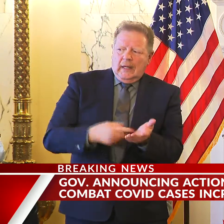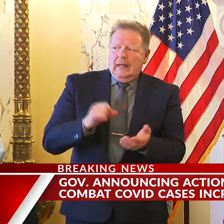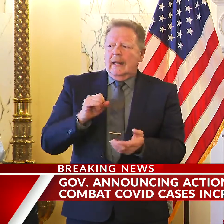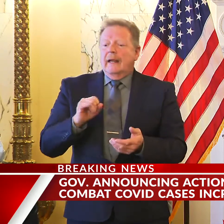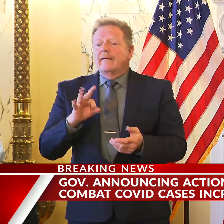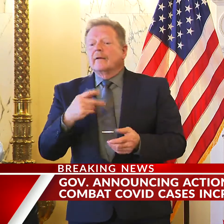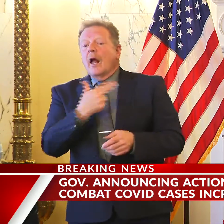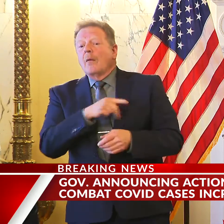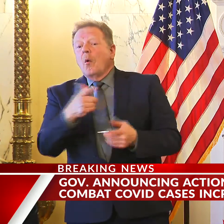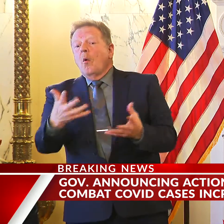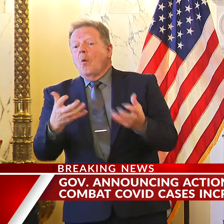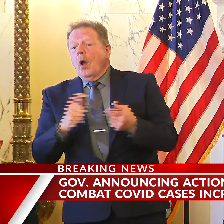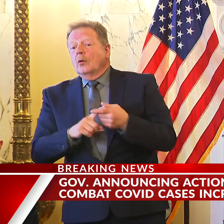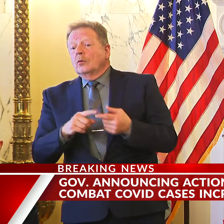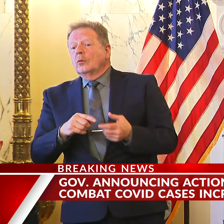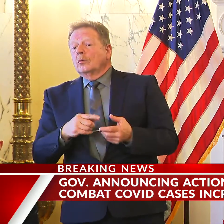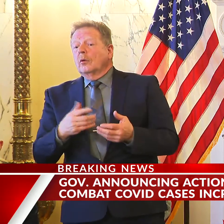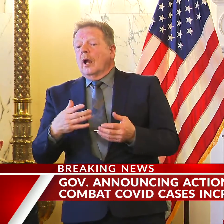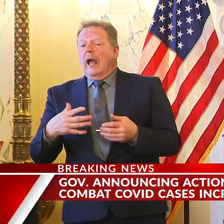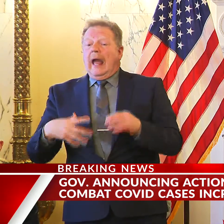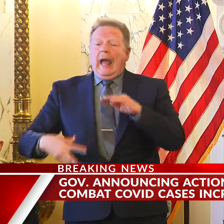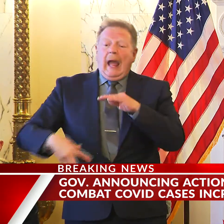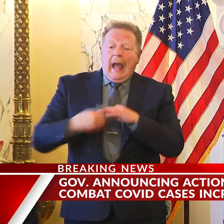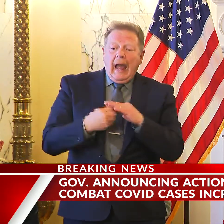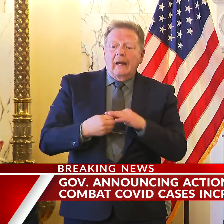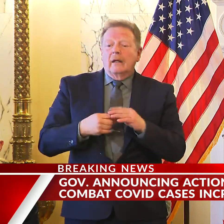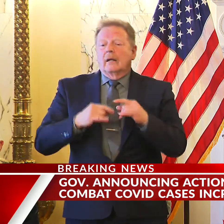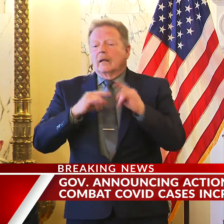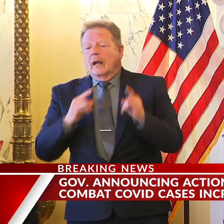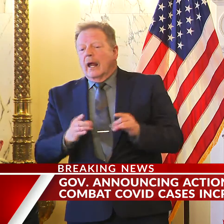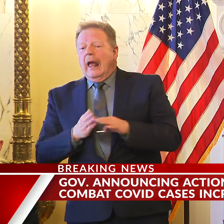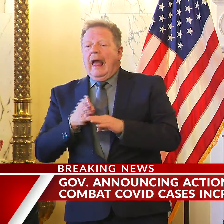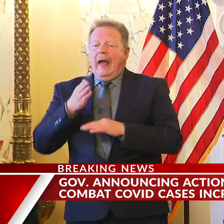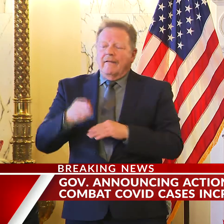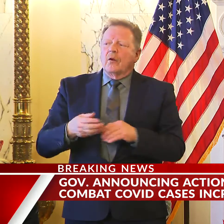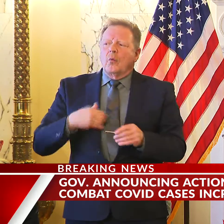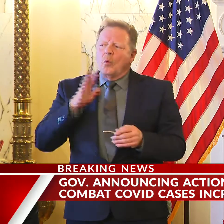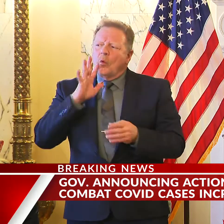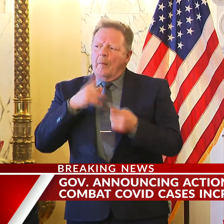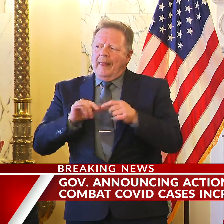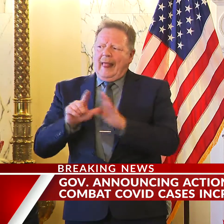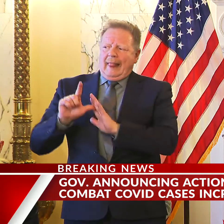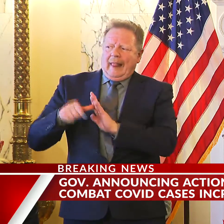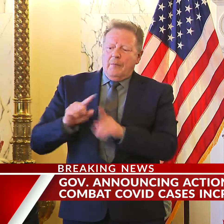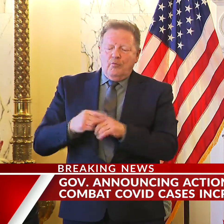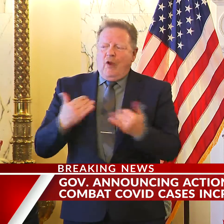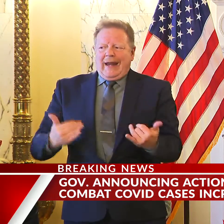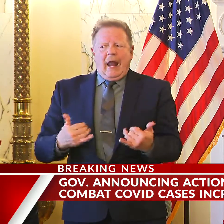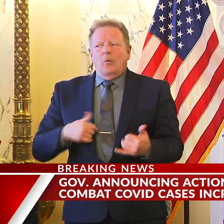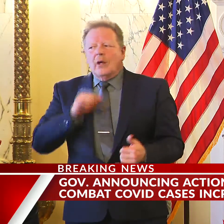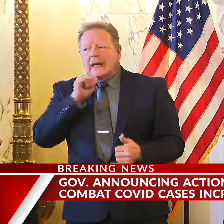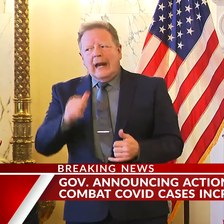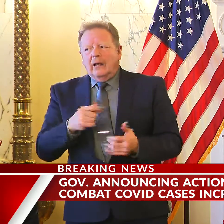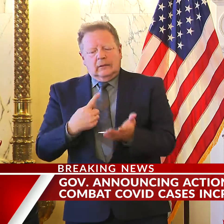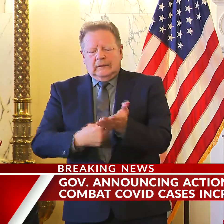LOOKING AT THAT RIGHT NOW. WE'VE HAD THAT CAME UP IN OUR CERTAINLY YOU KNOW, OF ANYBODY